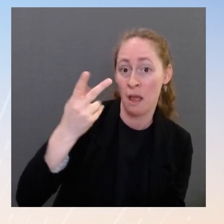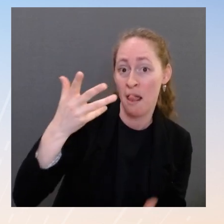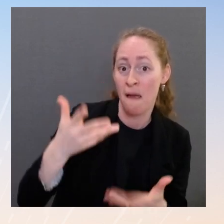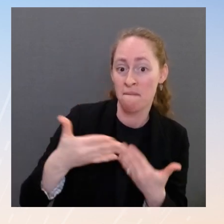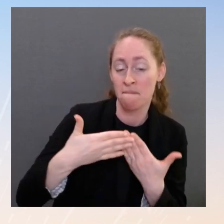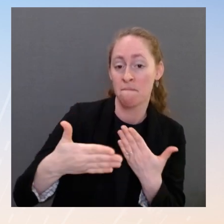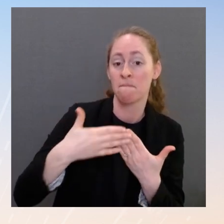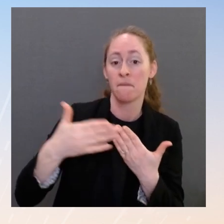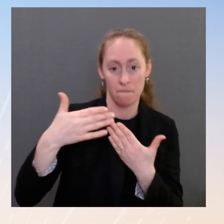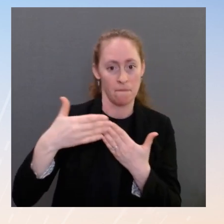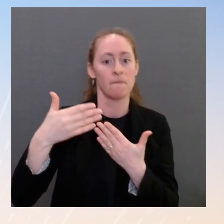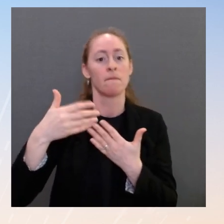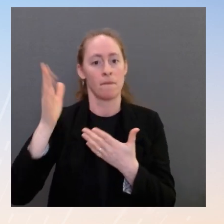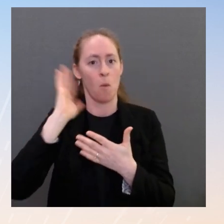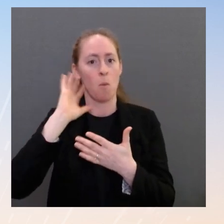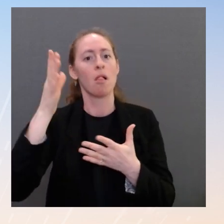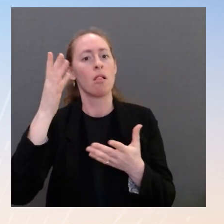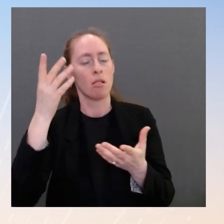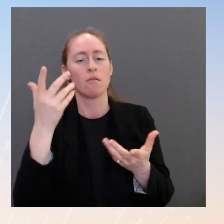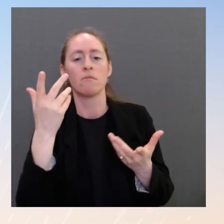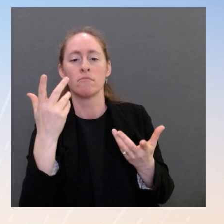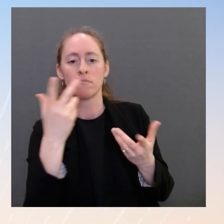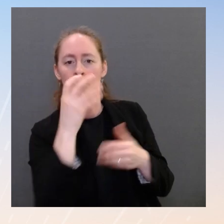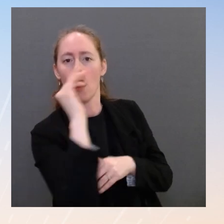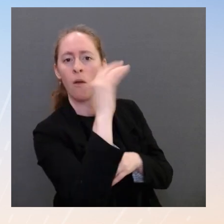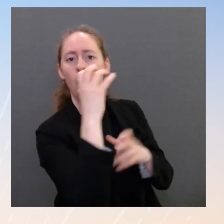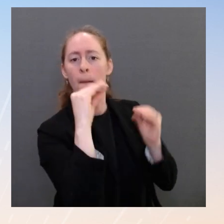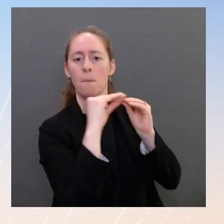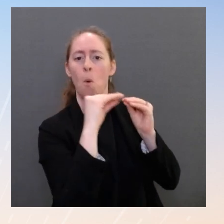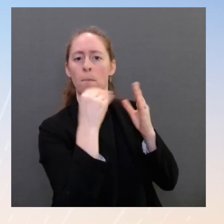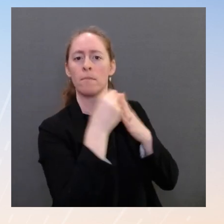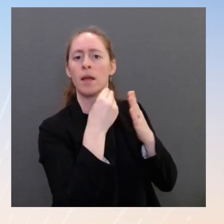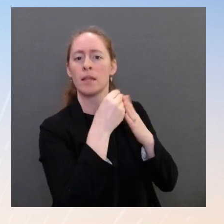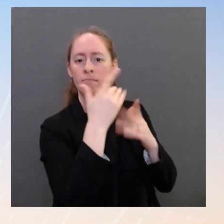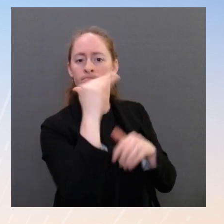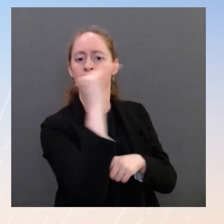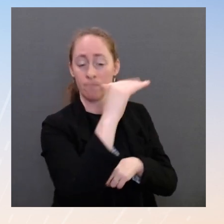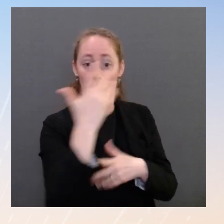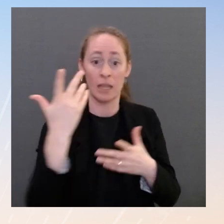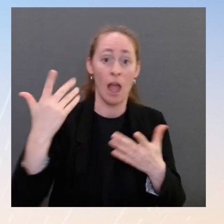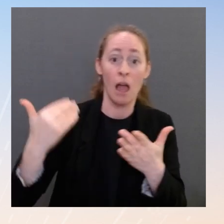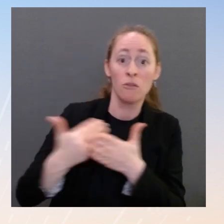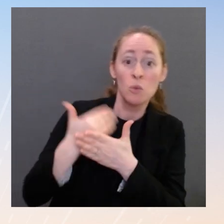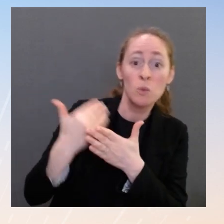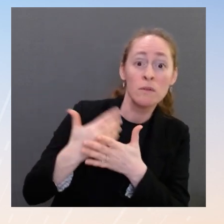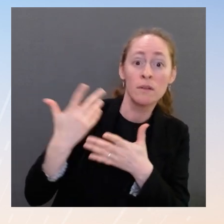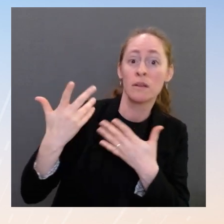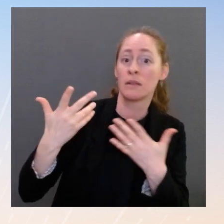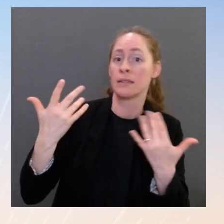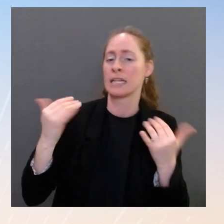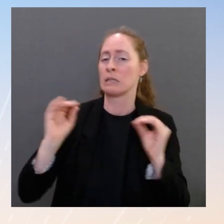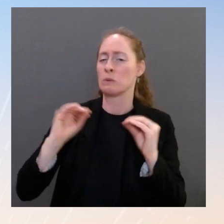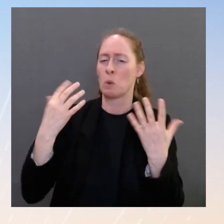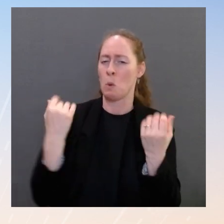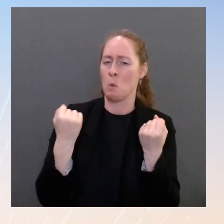In terms of the President's schedule, his role, I have nothing to preview at this point in time. As soon as anything is finalized, if he's going to speak publicly,